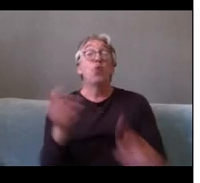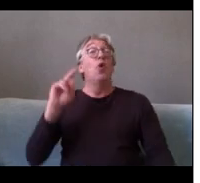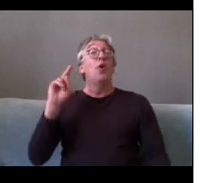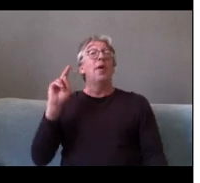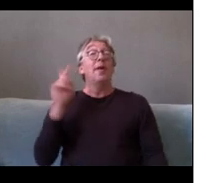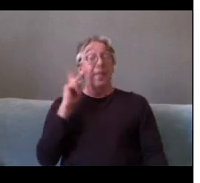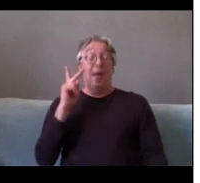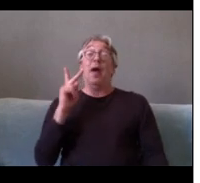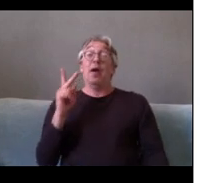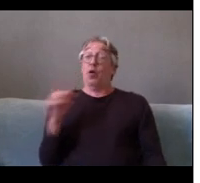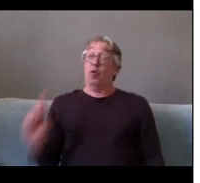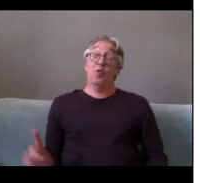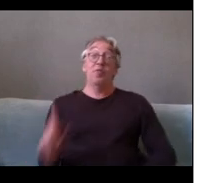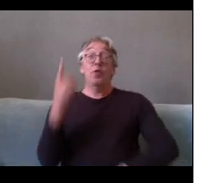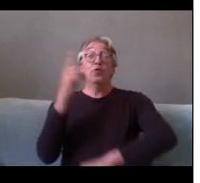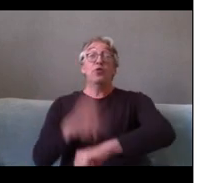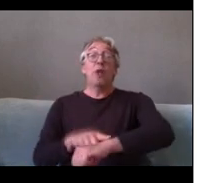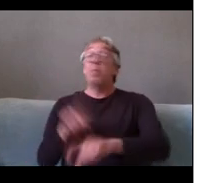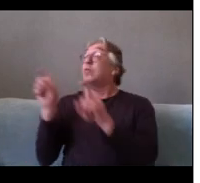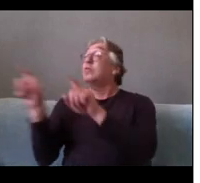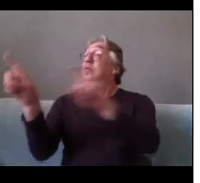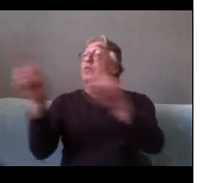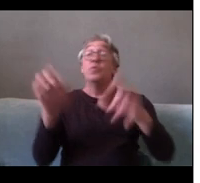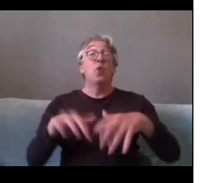for the first time according to the UN recommendation.